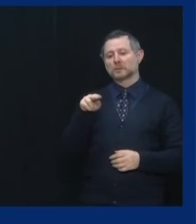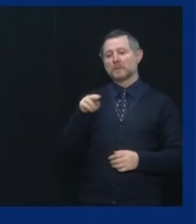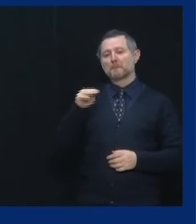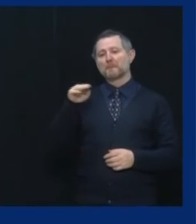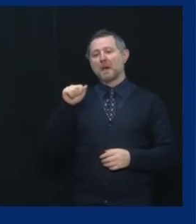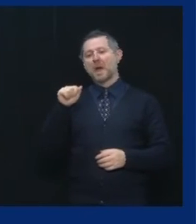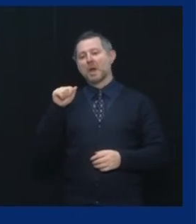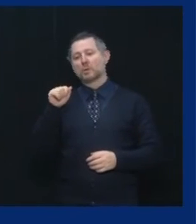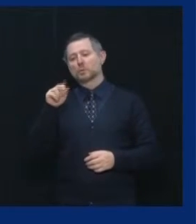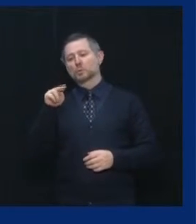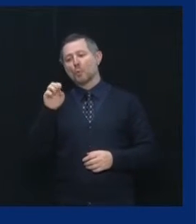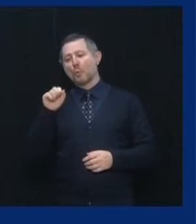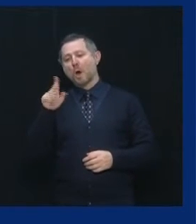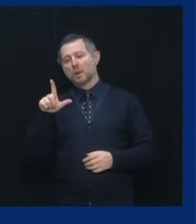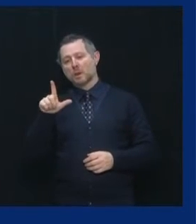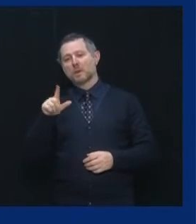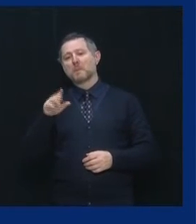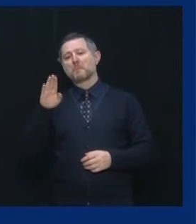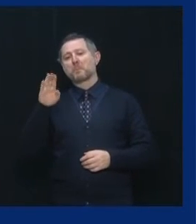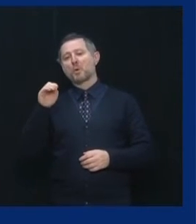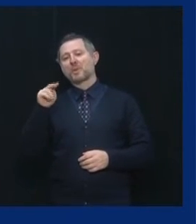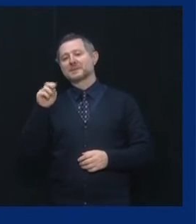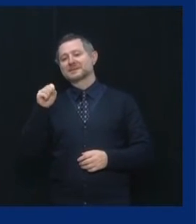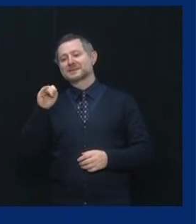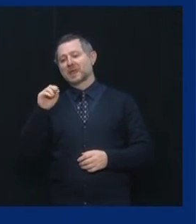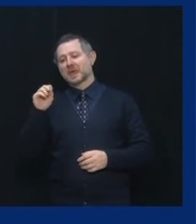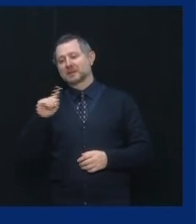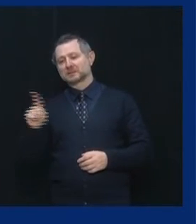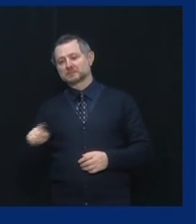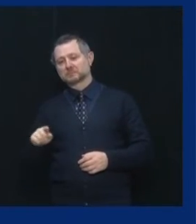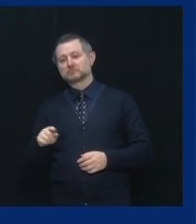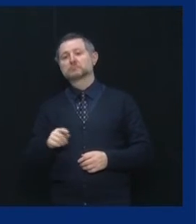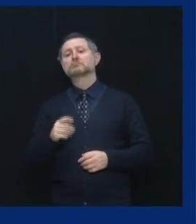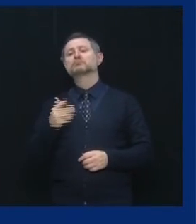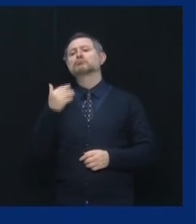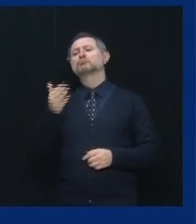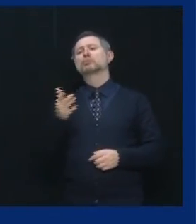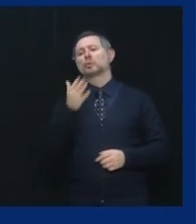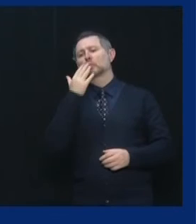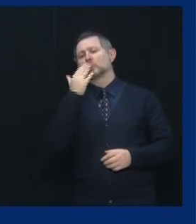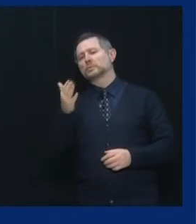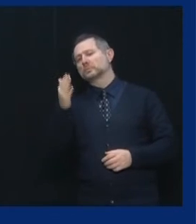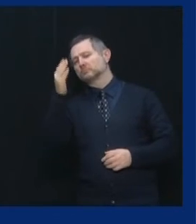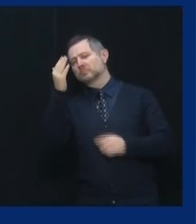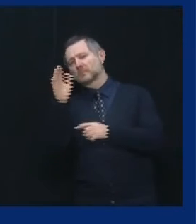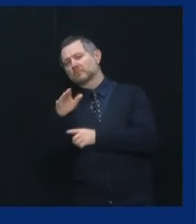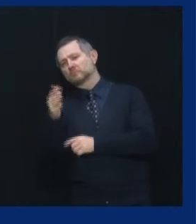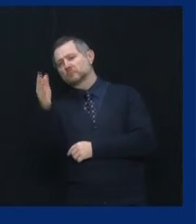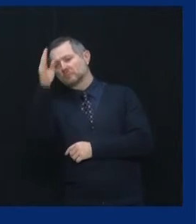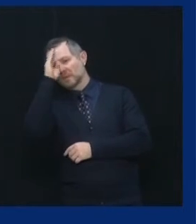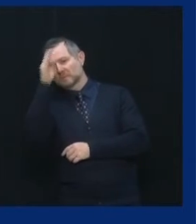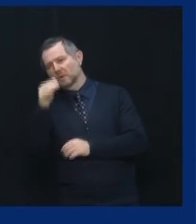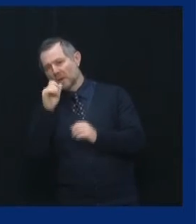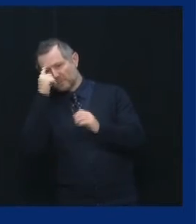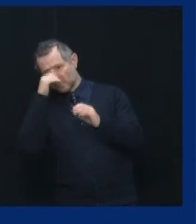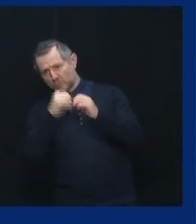NEXT QUESTION. JUAN BENITEZ, YOUR LINE IS